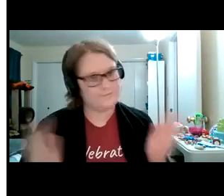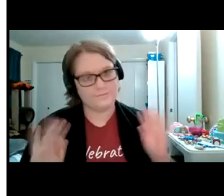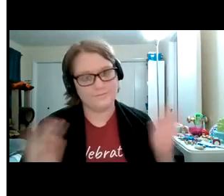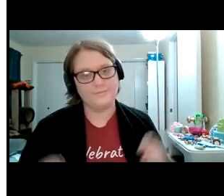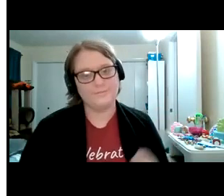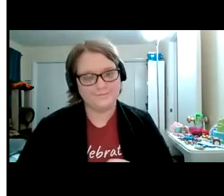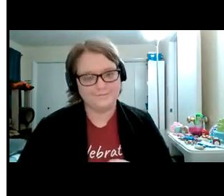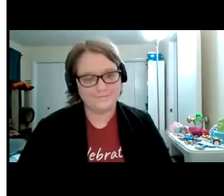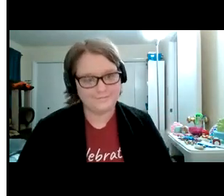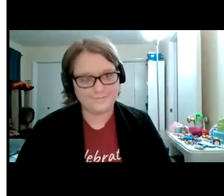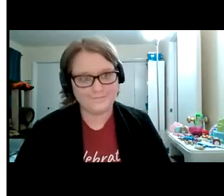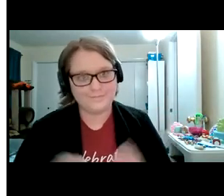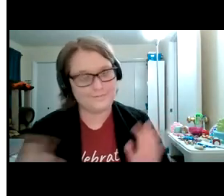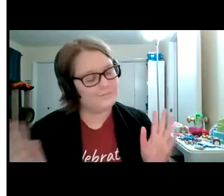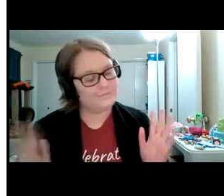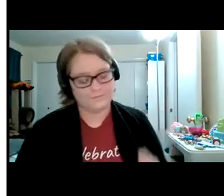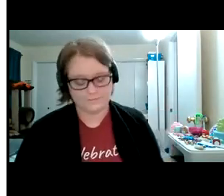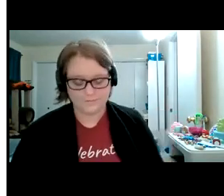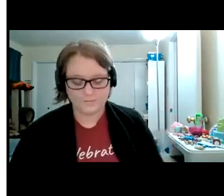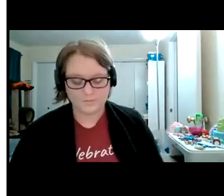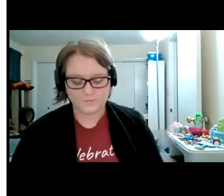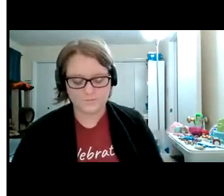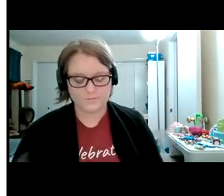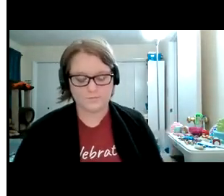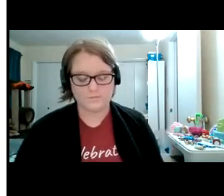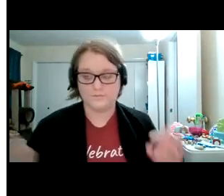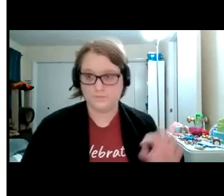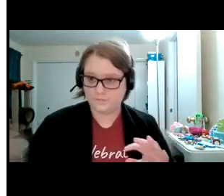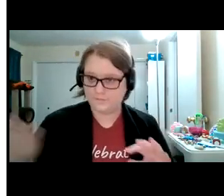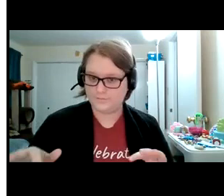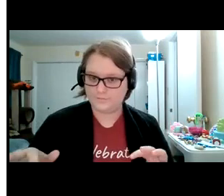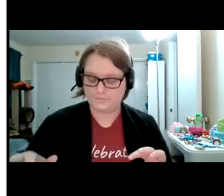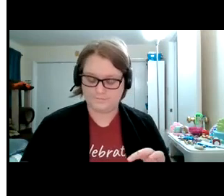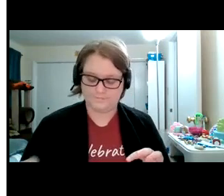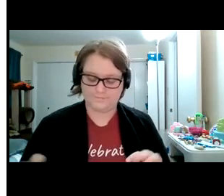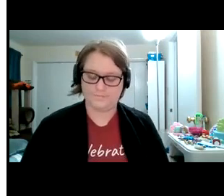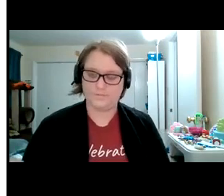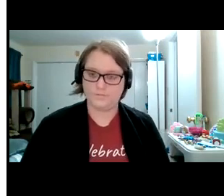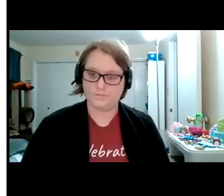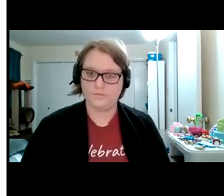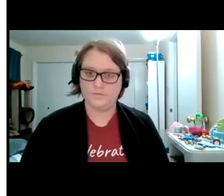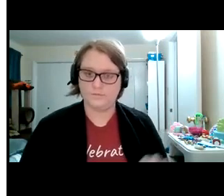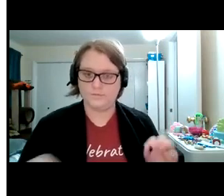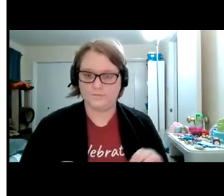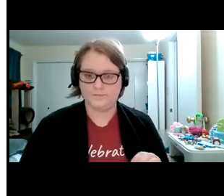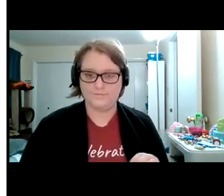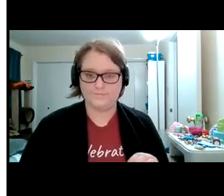helps with my advocacy work anyway. If the cat jumps in, she is a tabby cat with green eyes